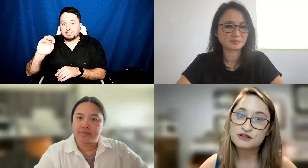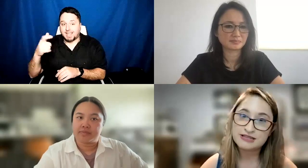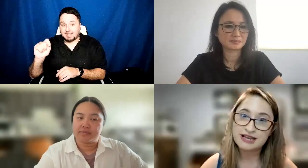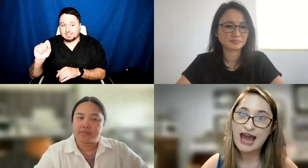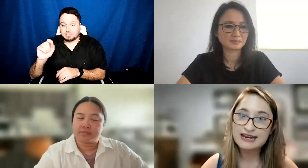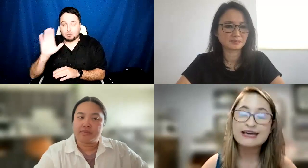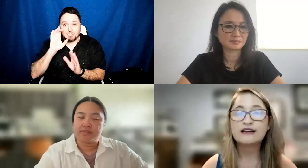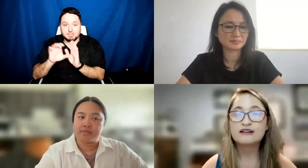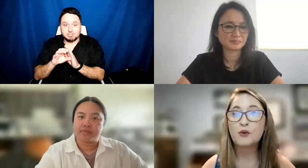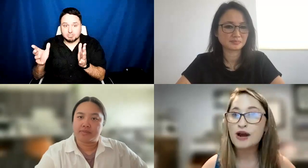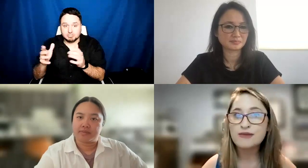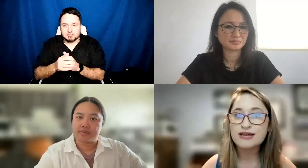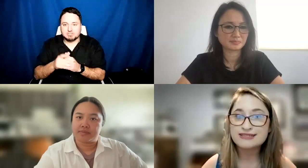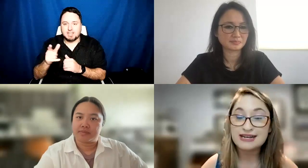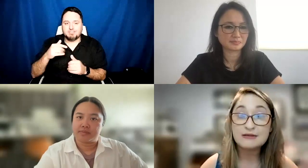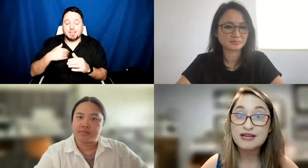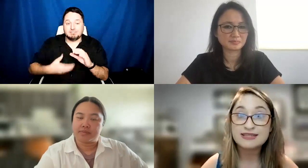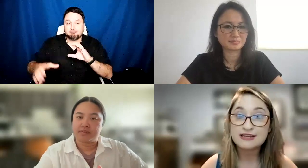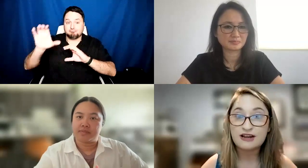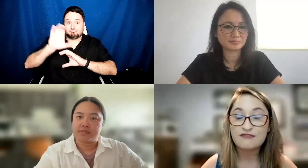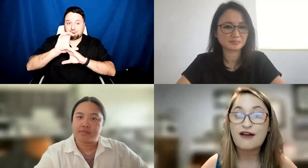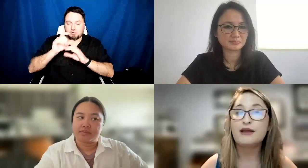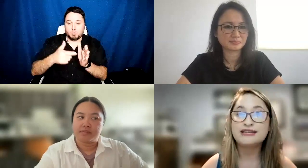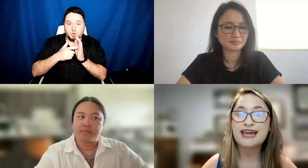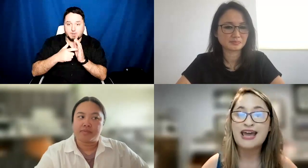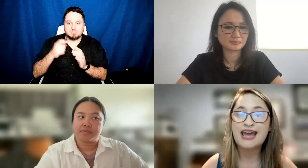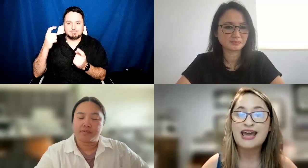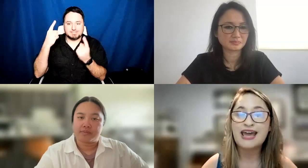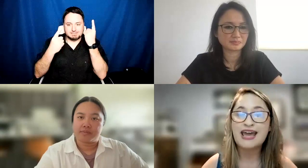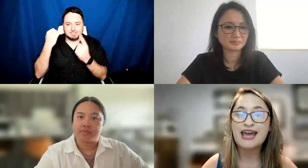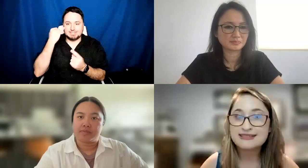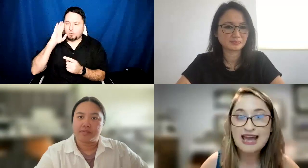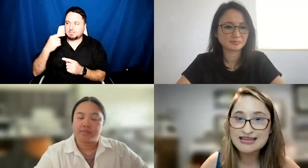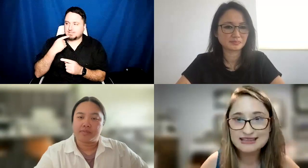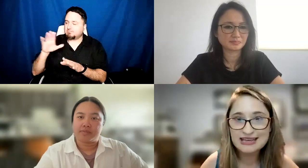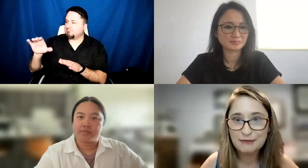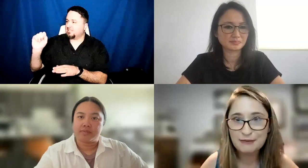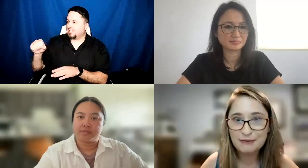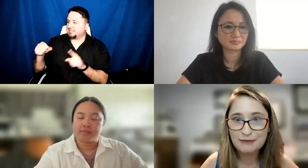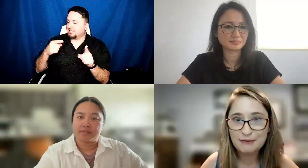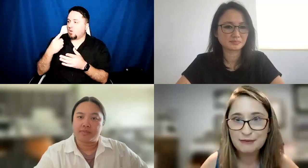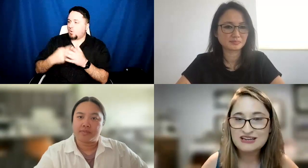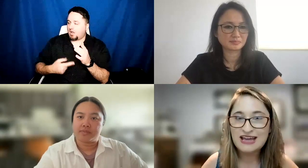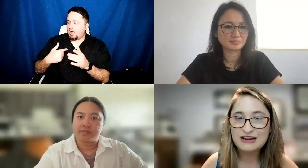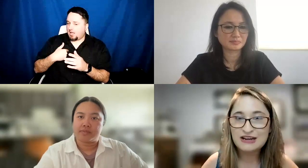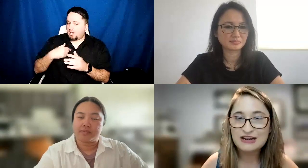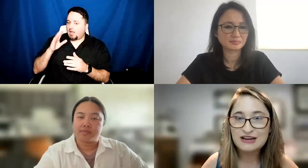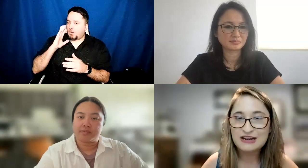So there's an added layer of requirements that need to be considered if I'm gonna say, yes, the asset that I'm gonna hand over to you